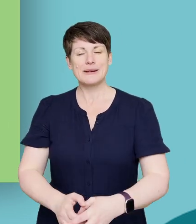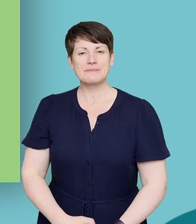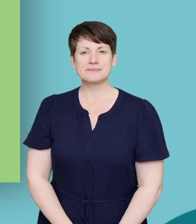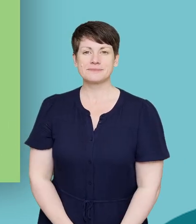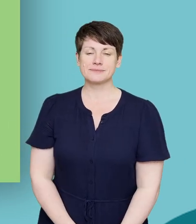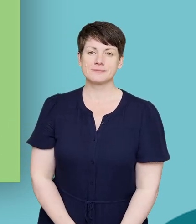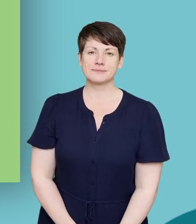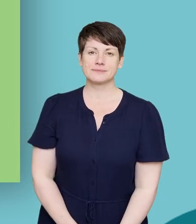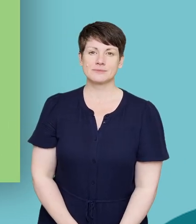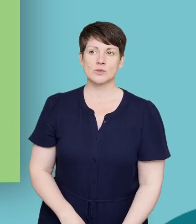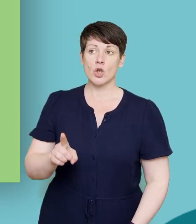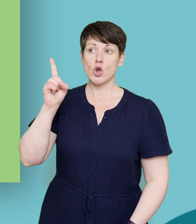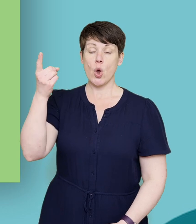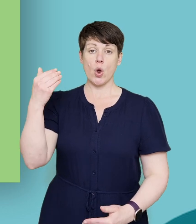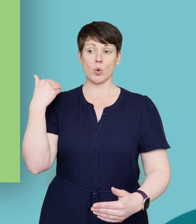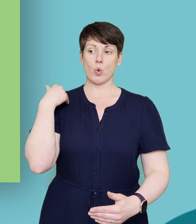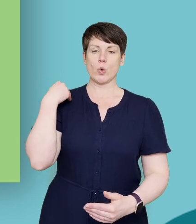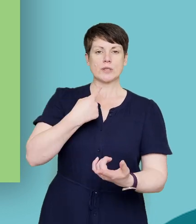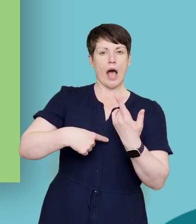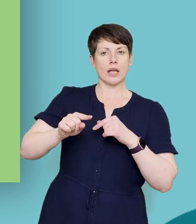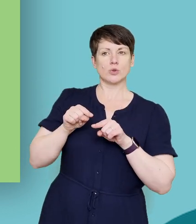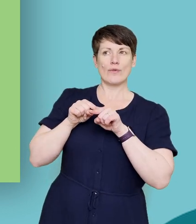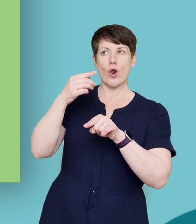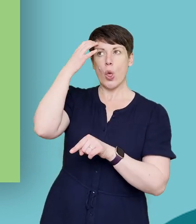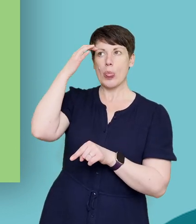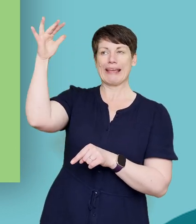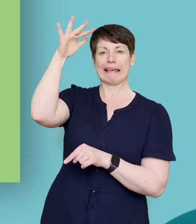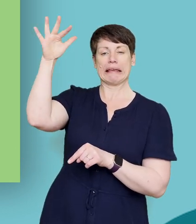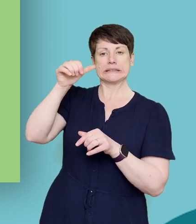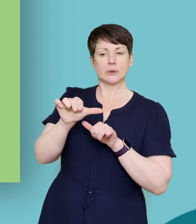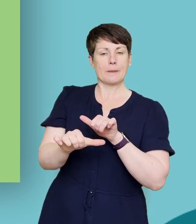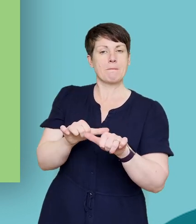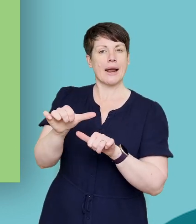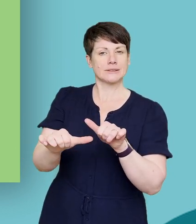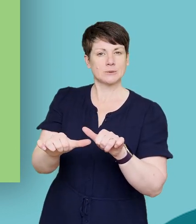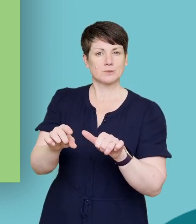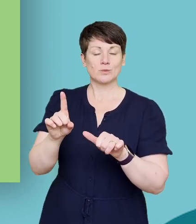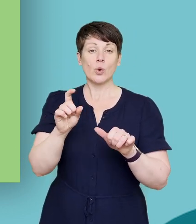And if God calls us to live in the pattern of God's kingdom, what images help you to think about God's kingdom?